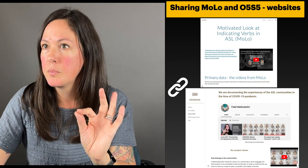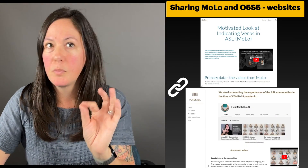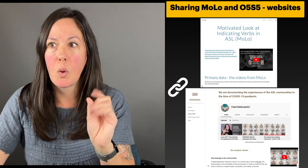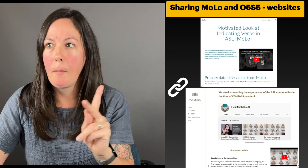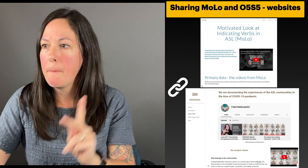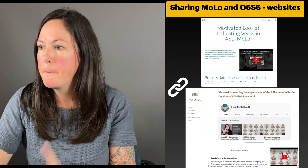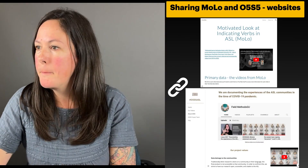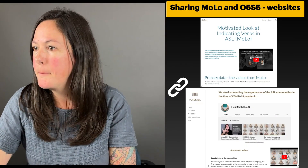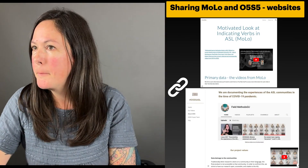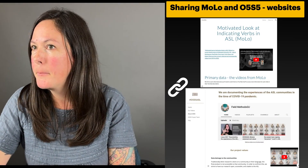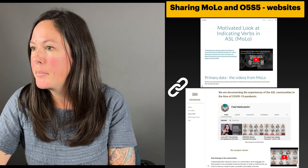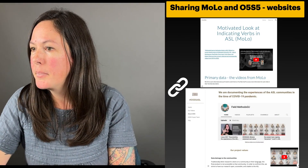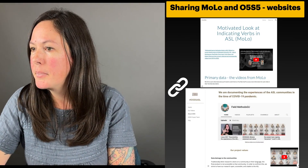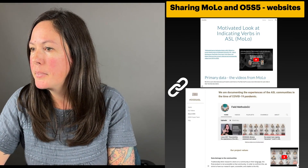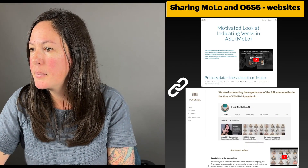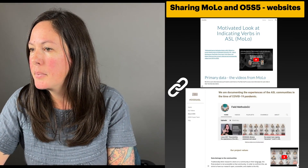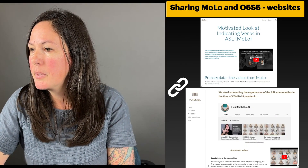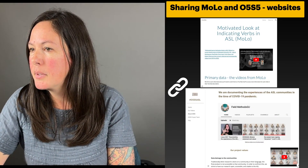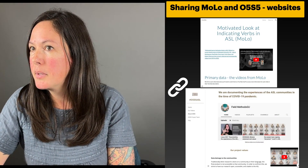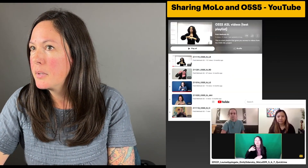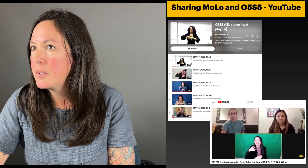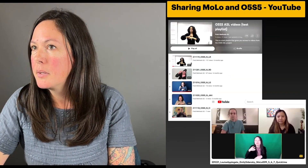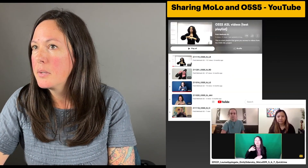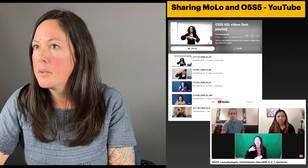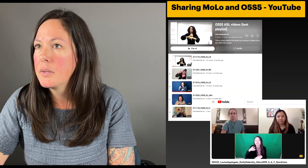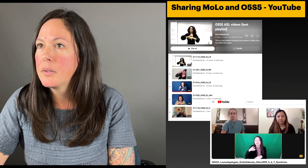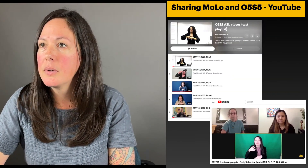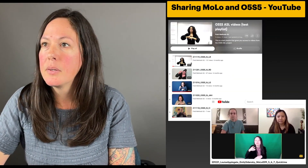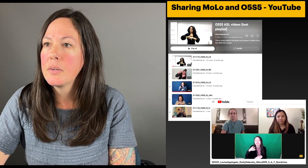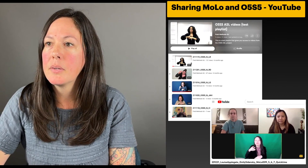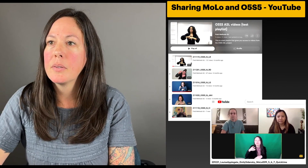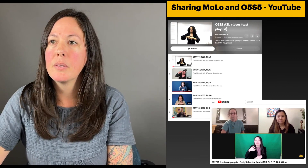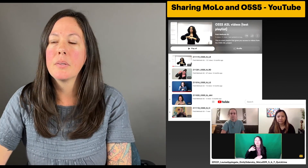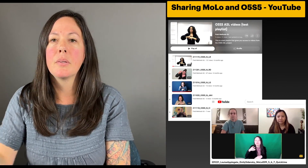website now there we go